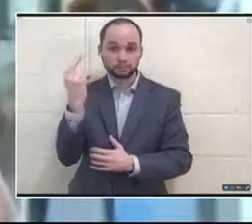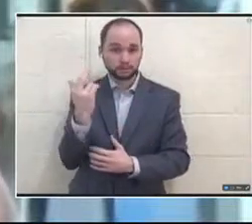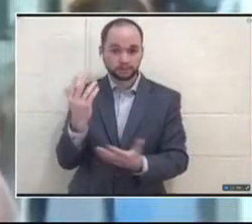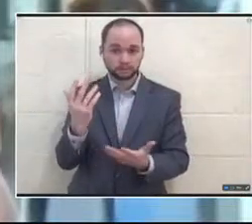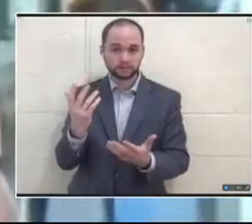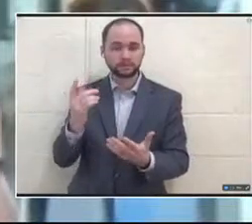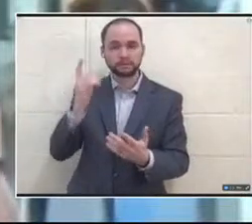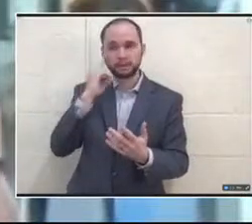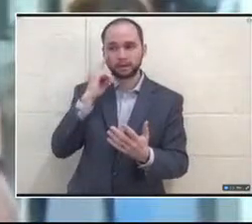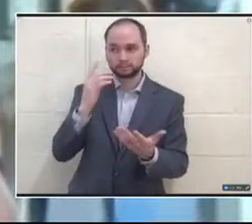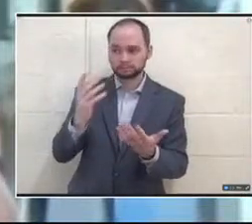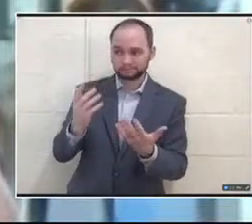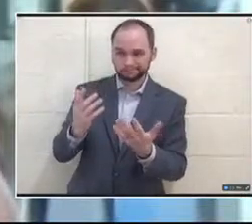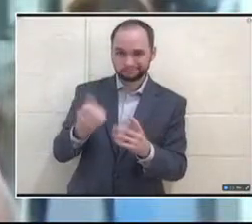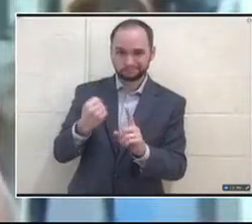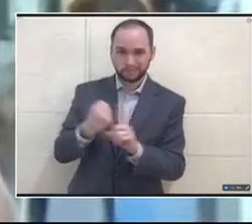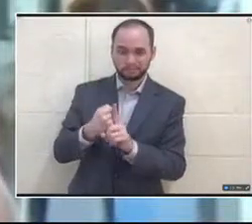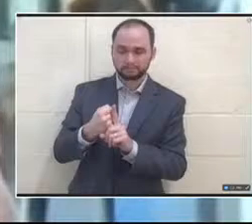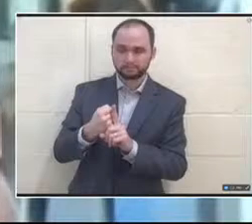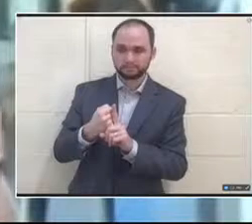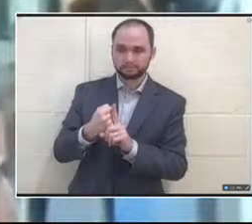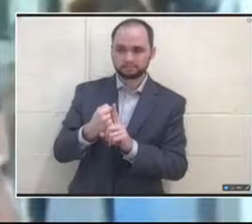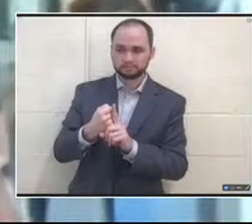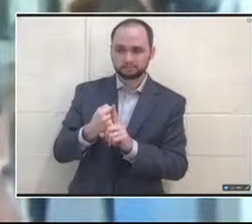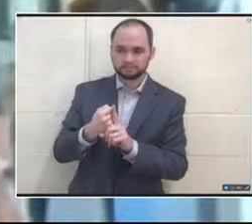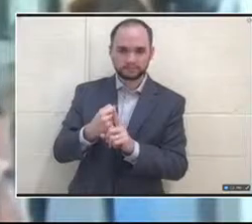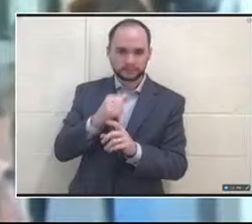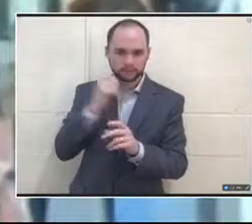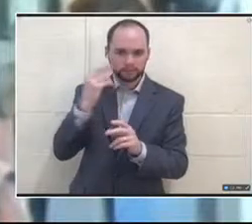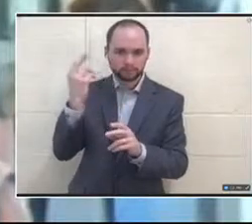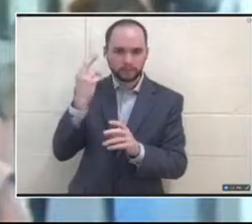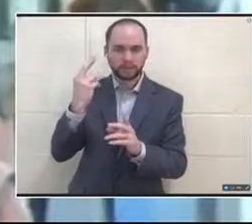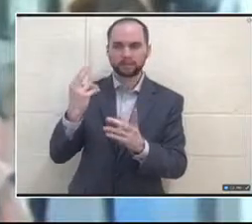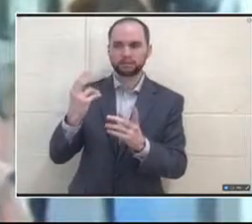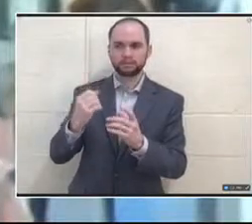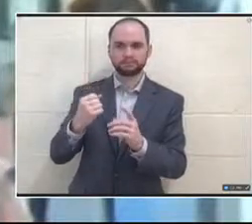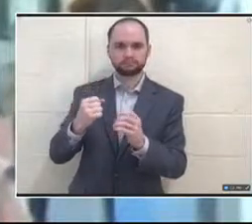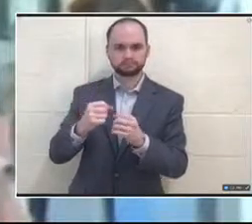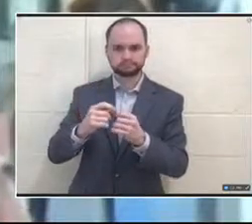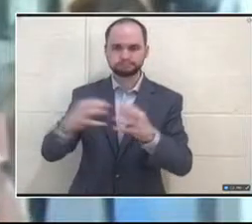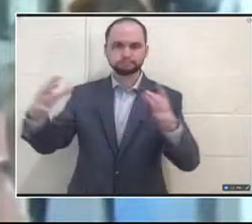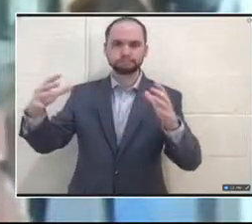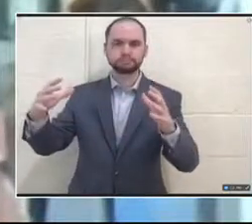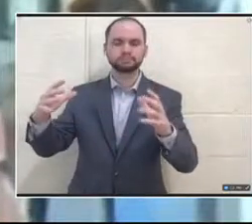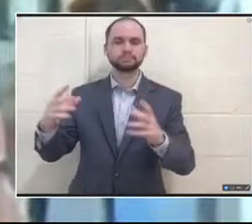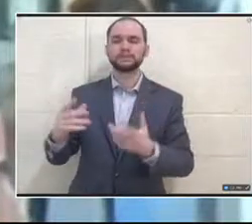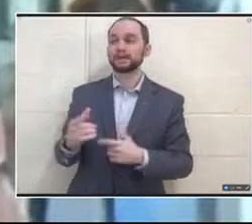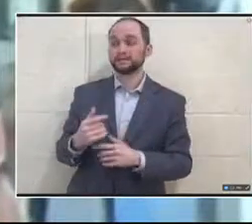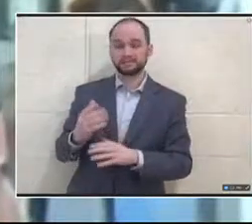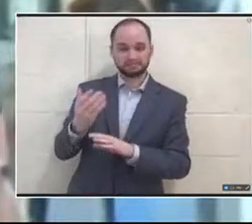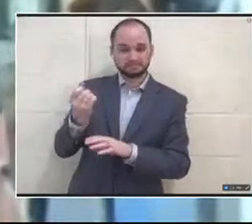horrible rejection because I've experienced so many rejections before already in my life's time